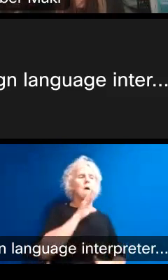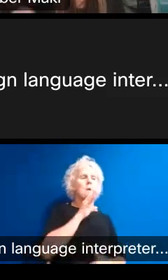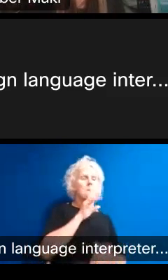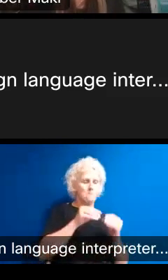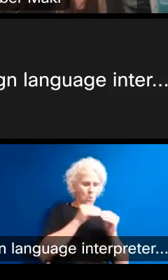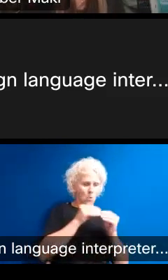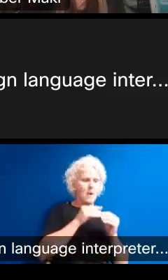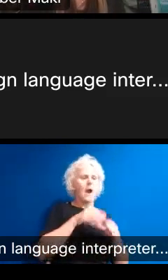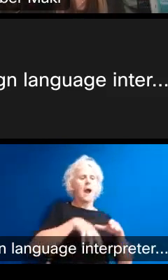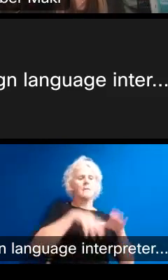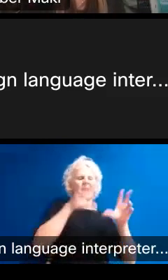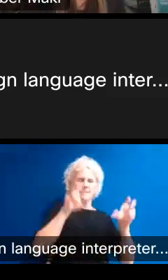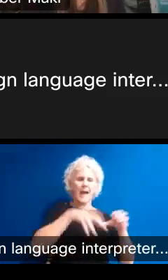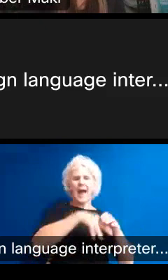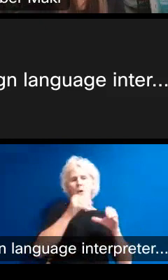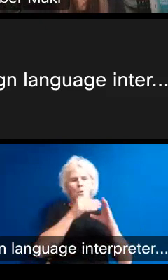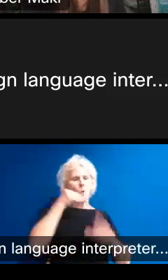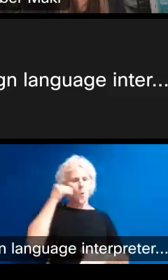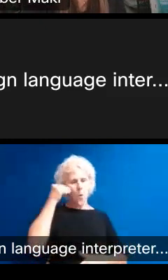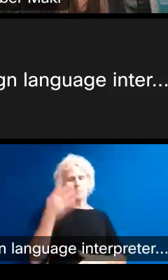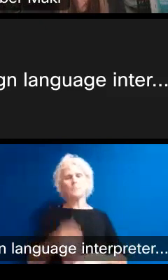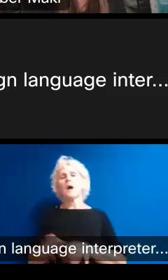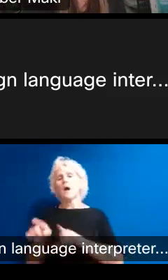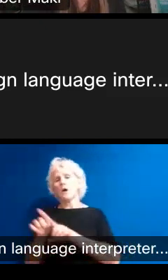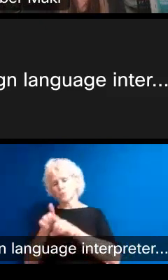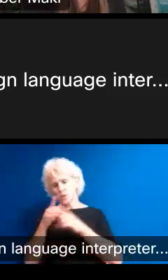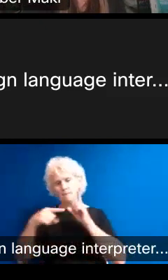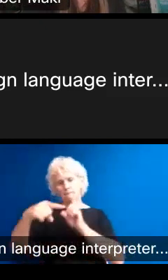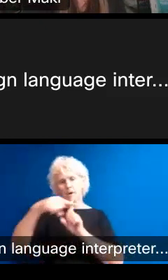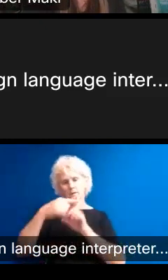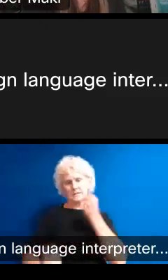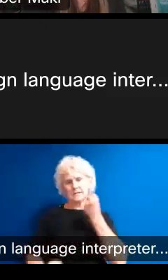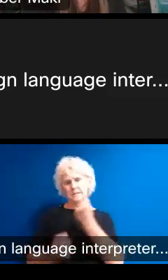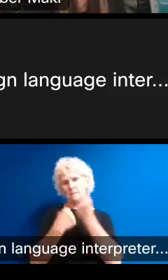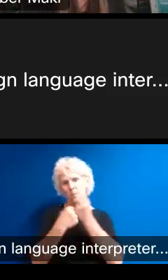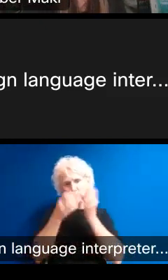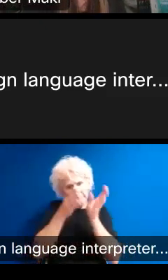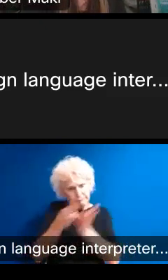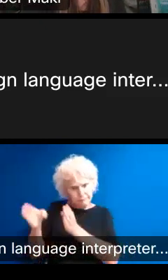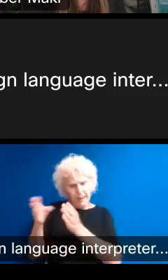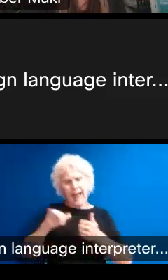The providers also recommend positive support strategies that are working to support the person,